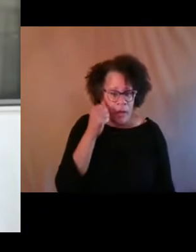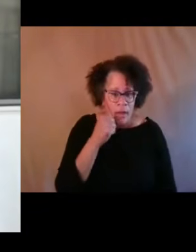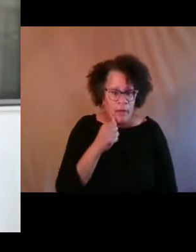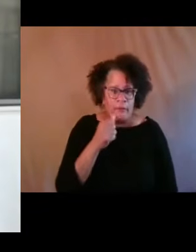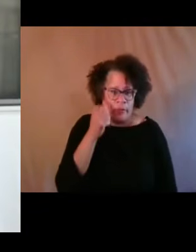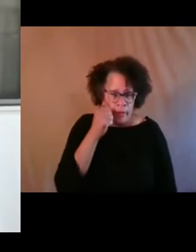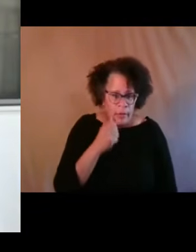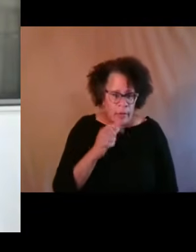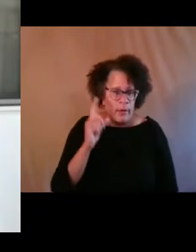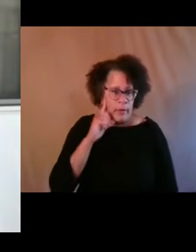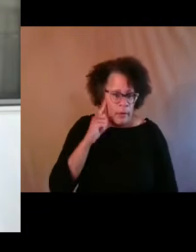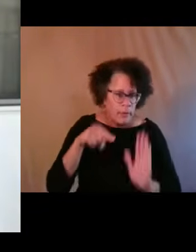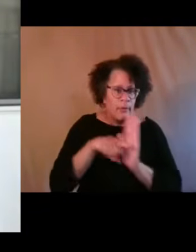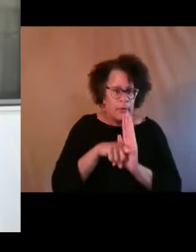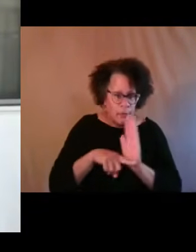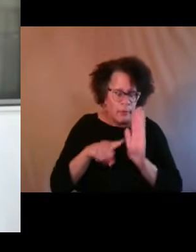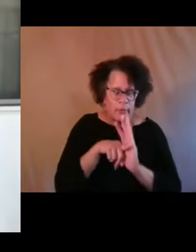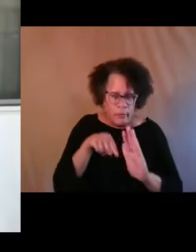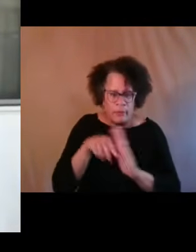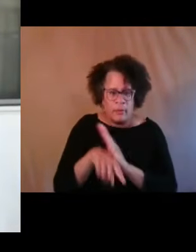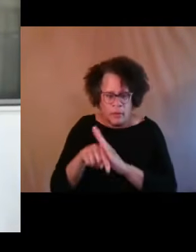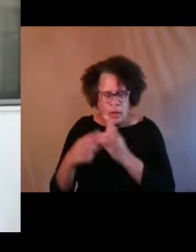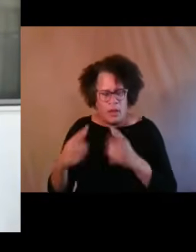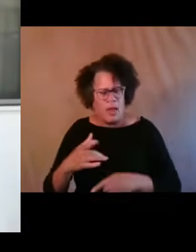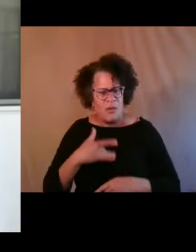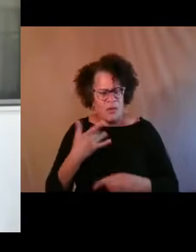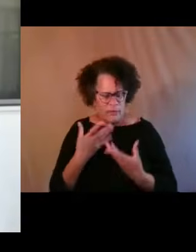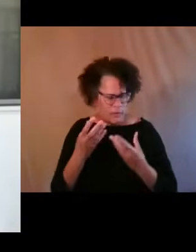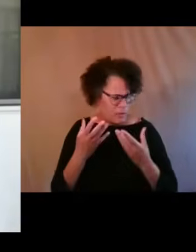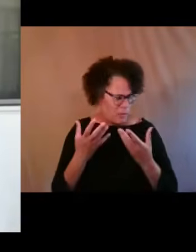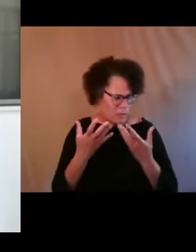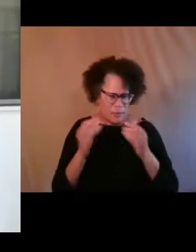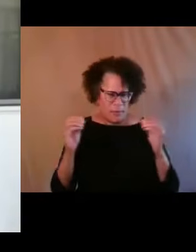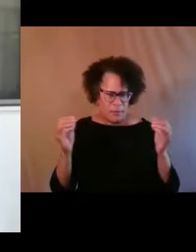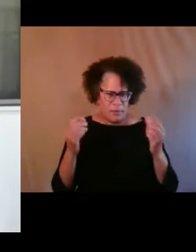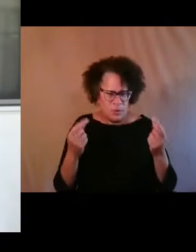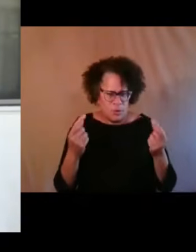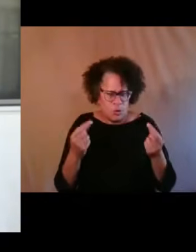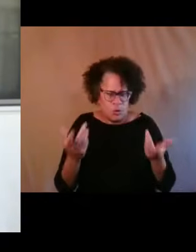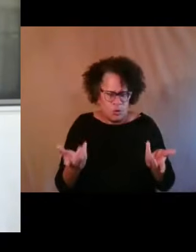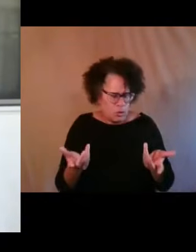and feeling so helpless. What do we do? How do we keep each other safe?